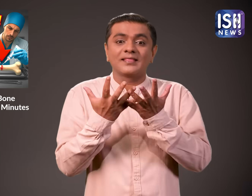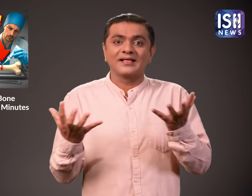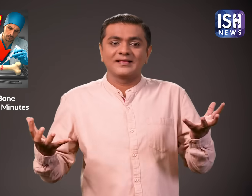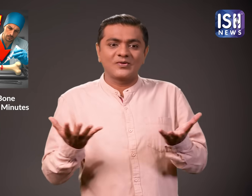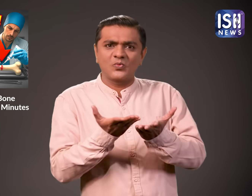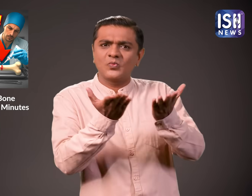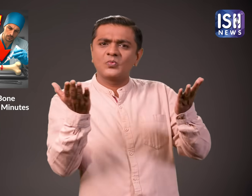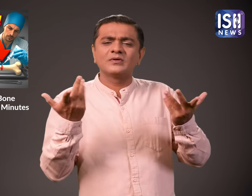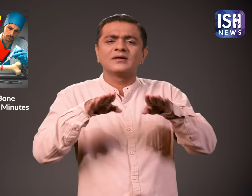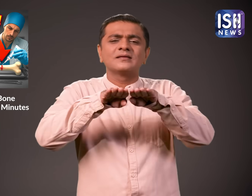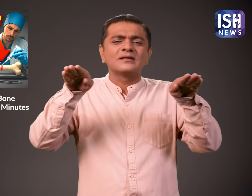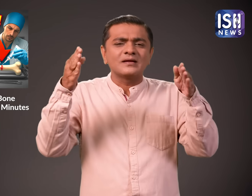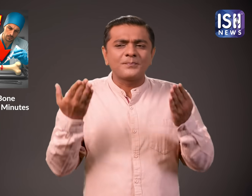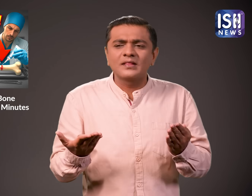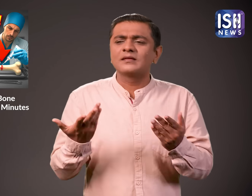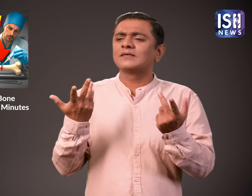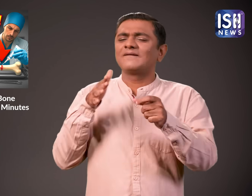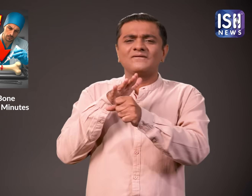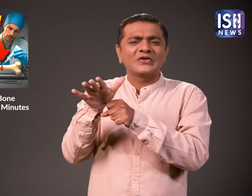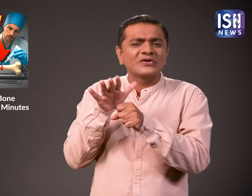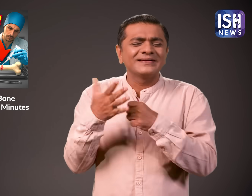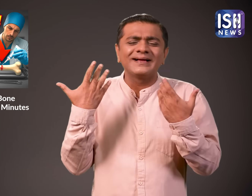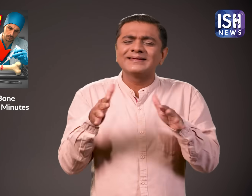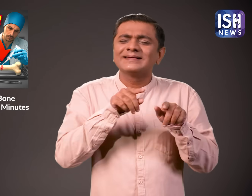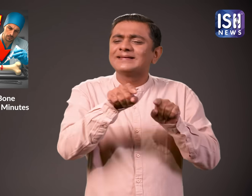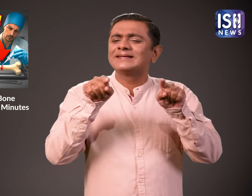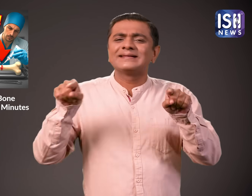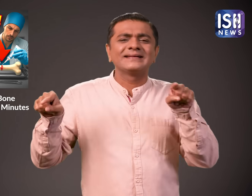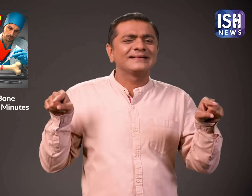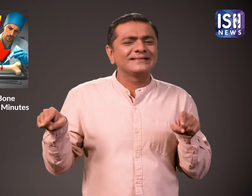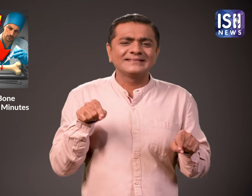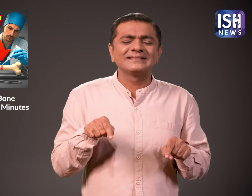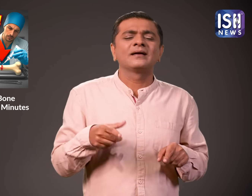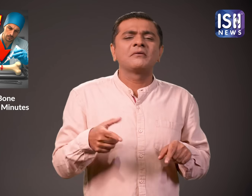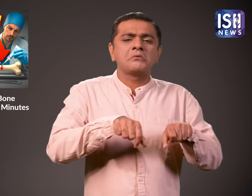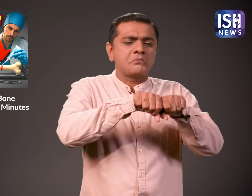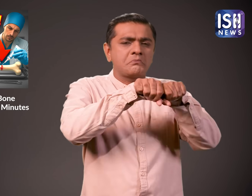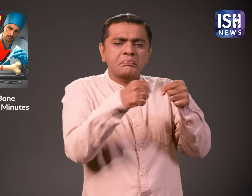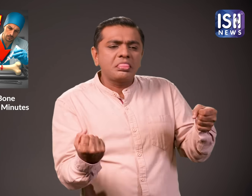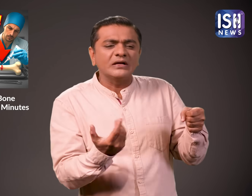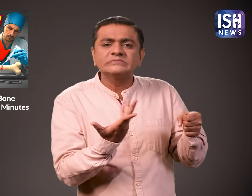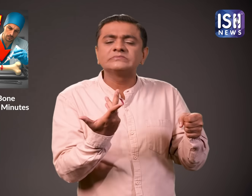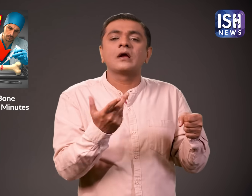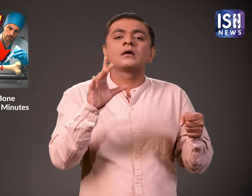We've all seen that when something breaks like a wooden table